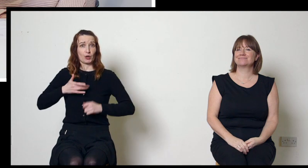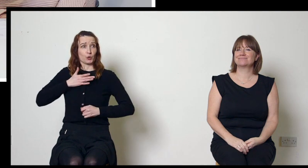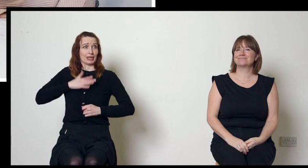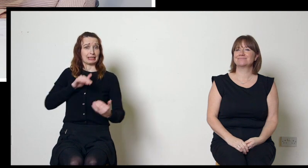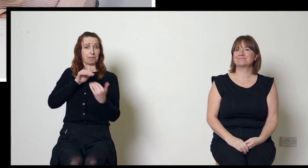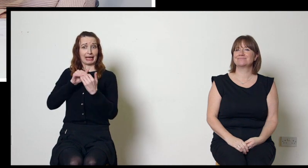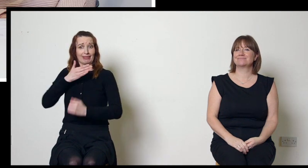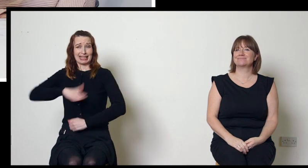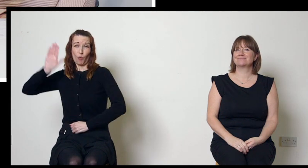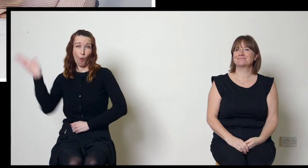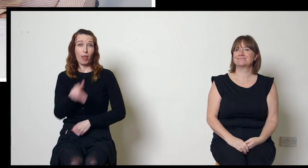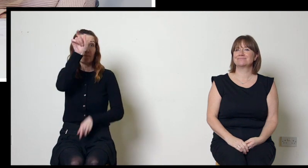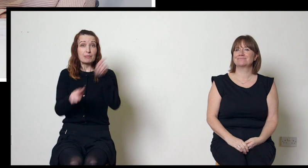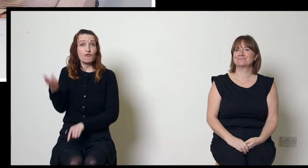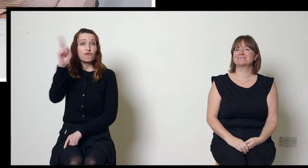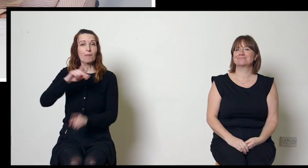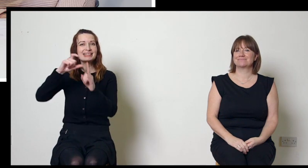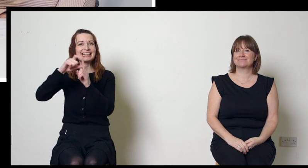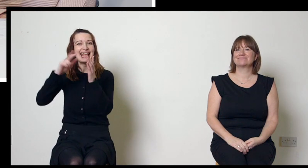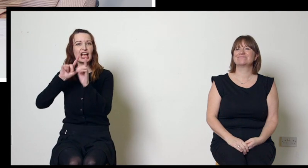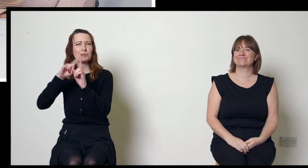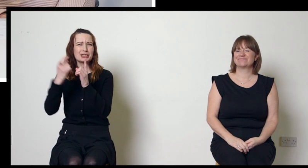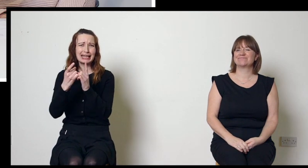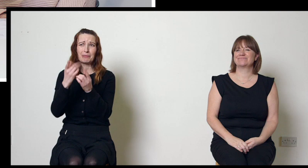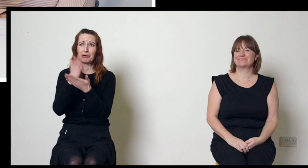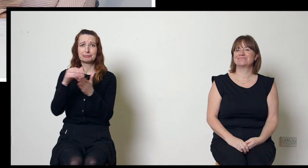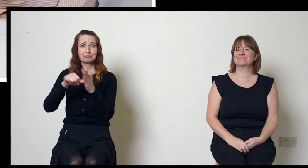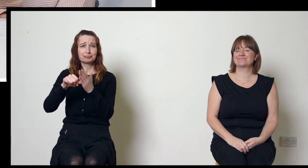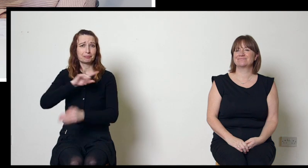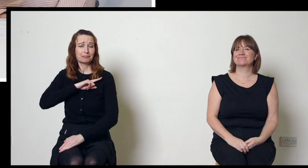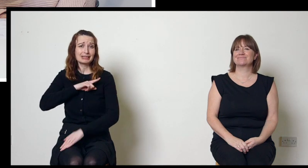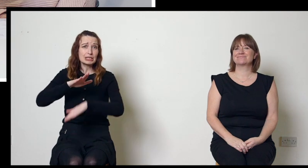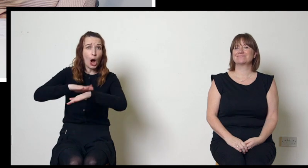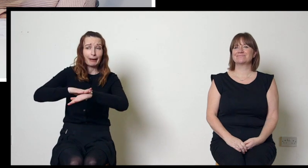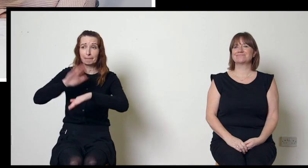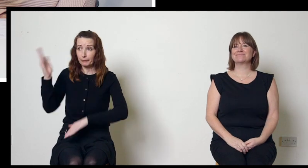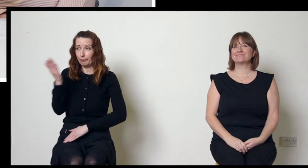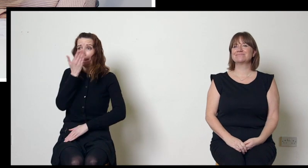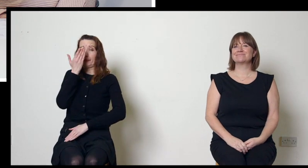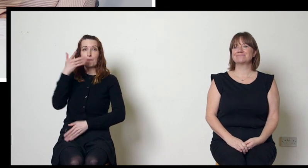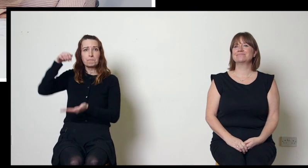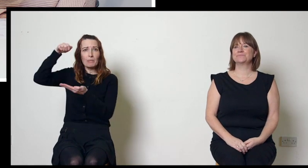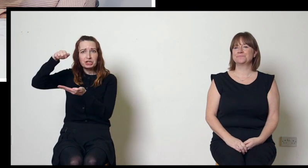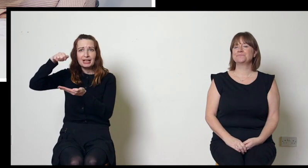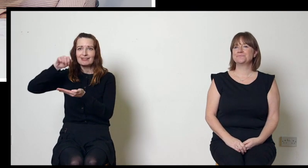from the DDN community. It’s so difficult like time wise, budget. to kind of hit as many people as you'd like to do